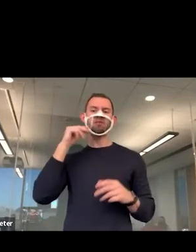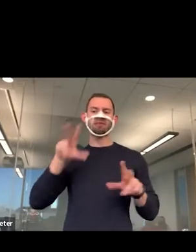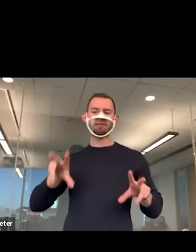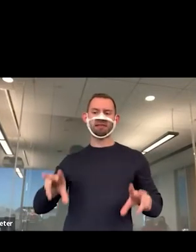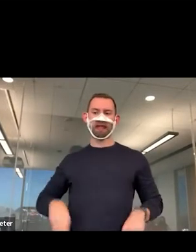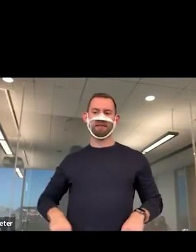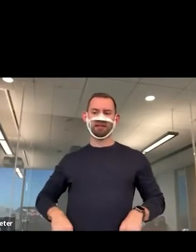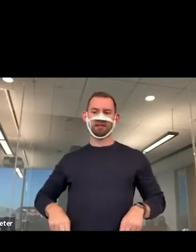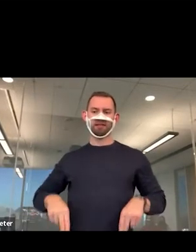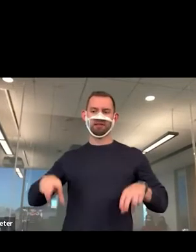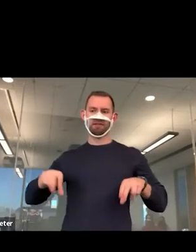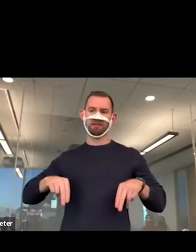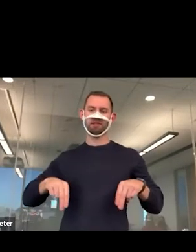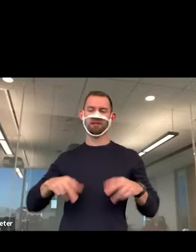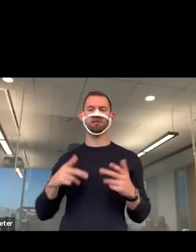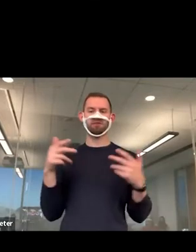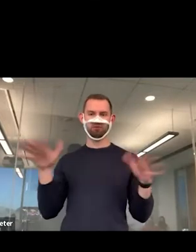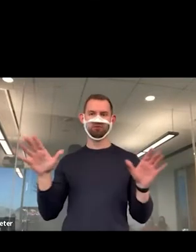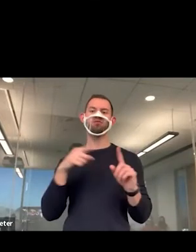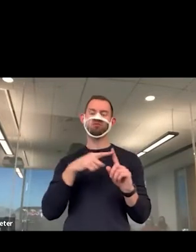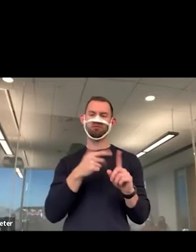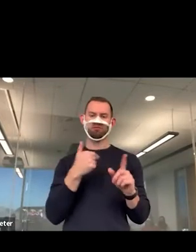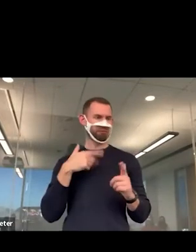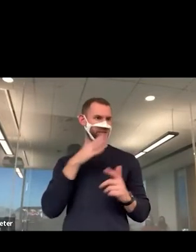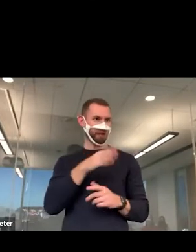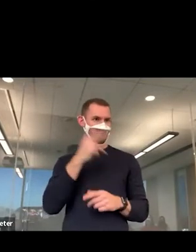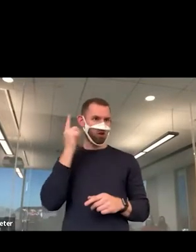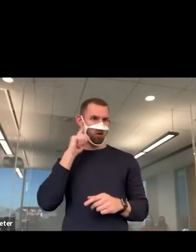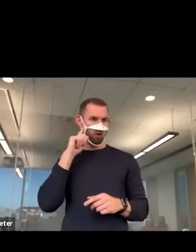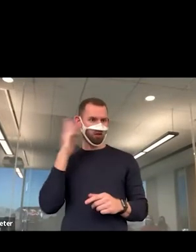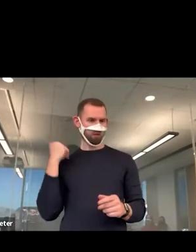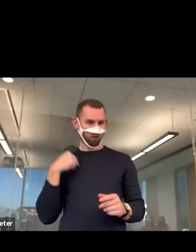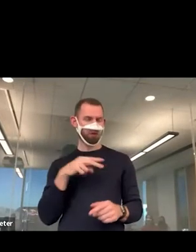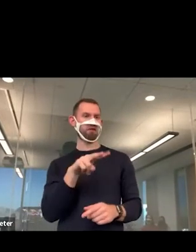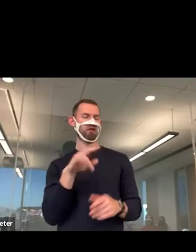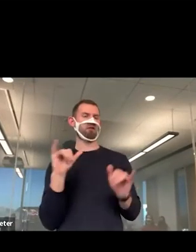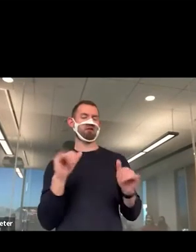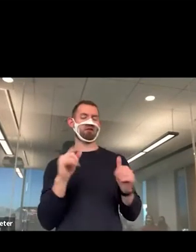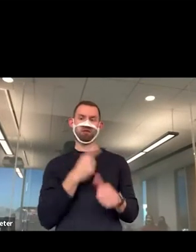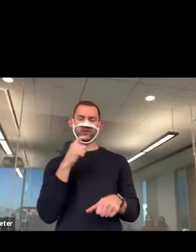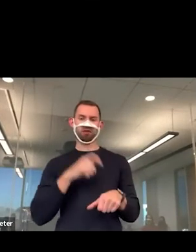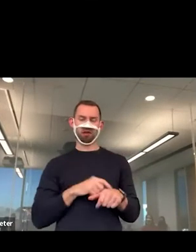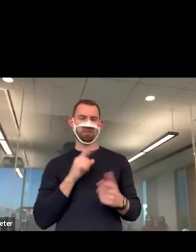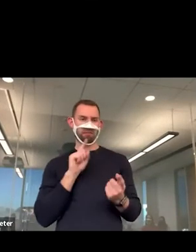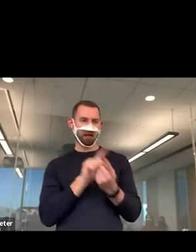and uh it seemed like a great idea and at the time the vietnam war was